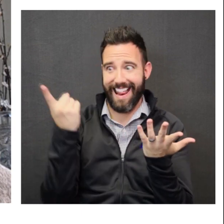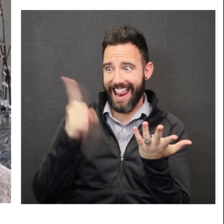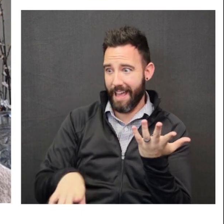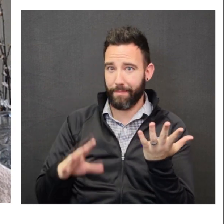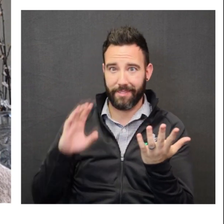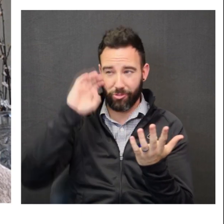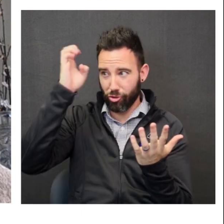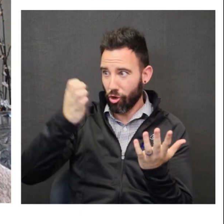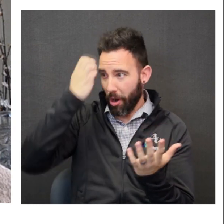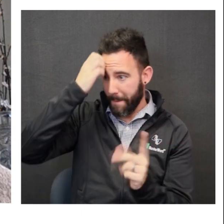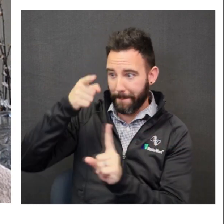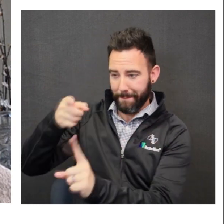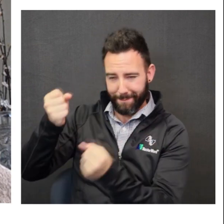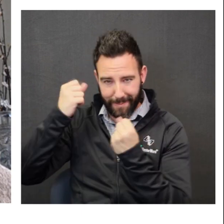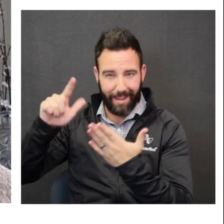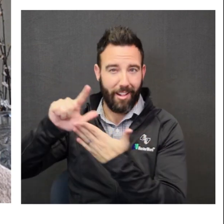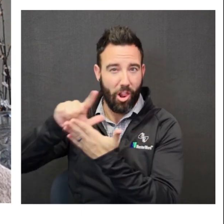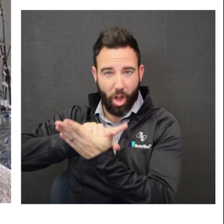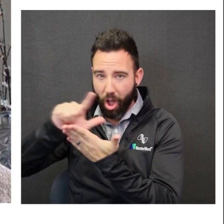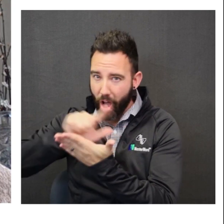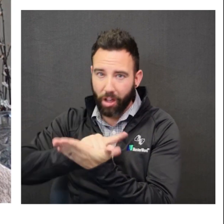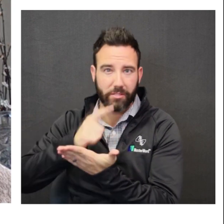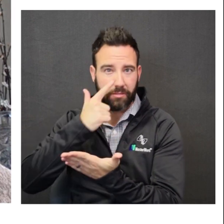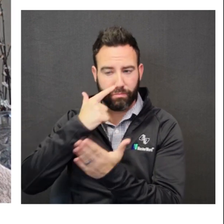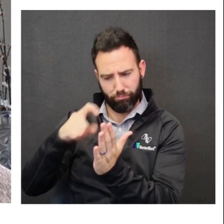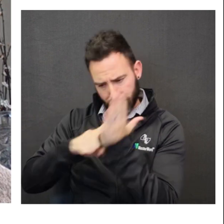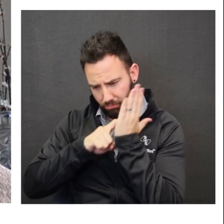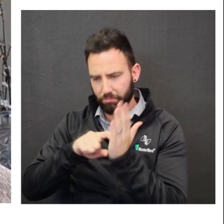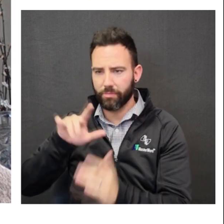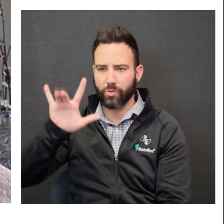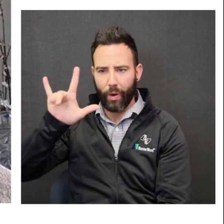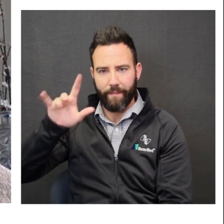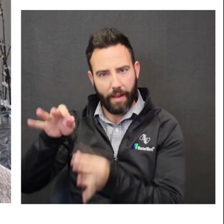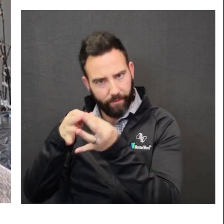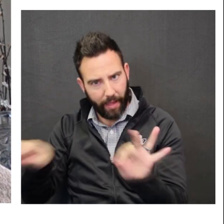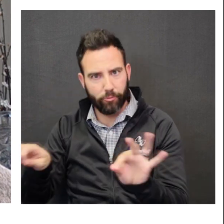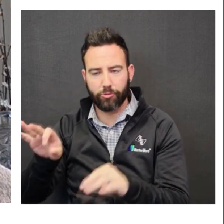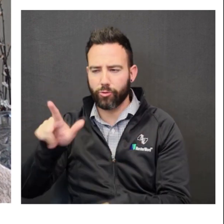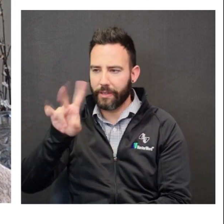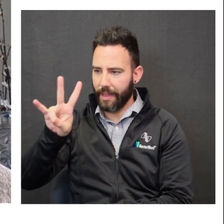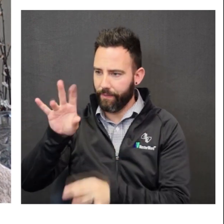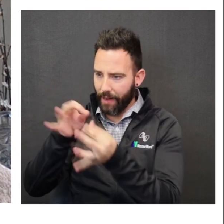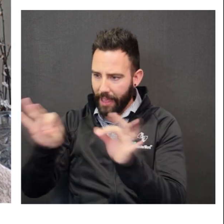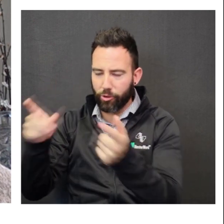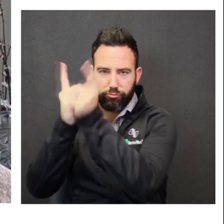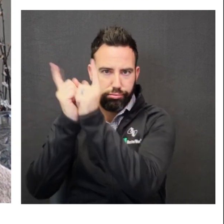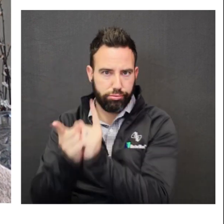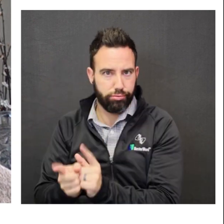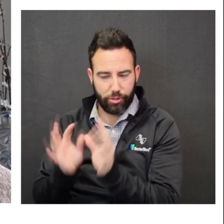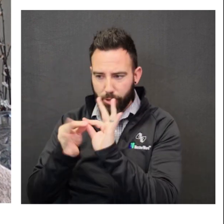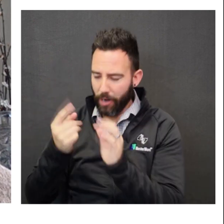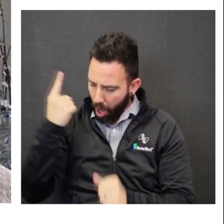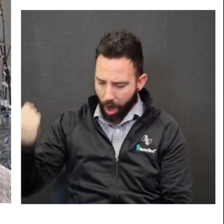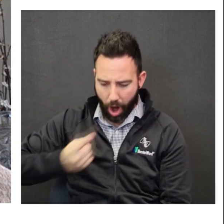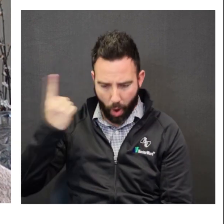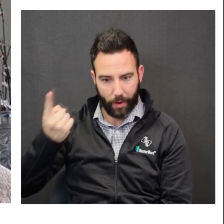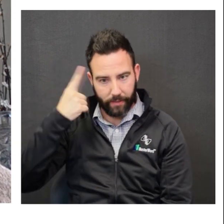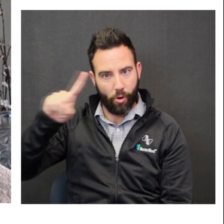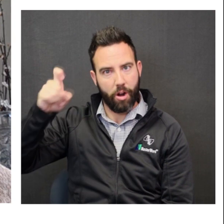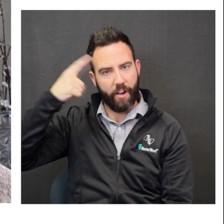where you've got, you know, many laws that require, you know, 25 languages in 27 languages have to be always interpreted and translated for any